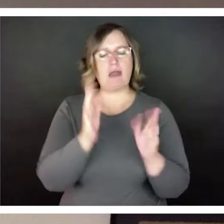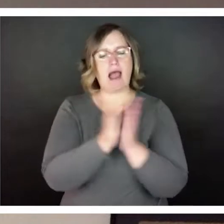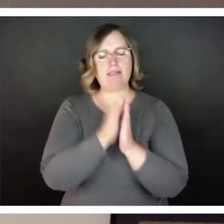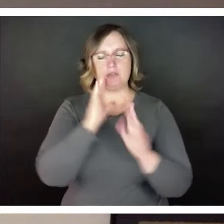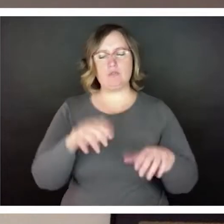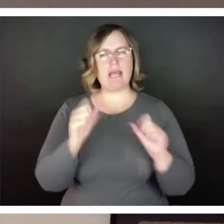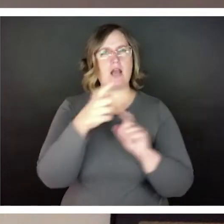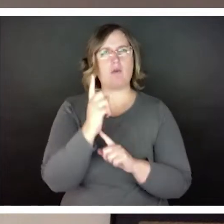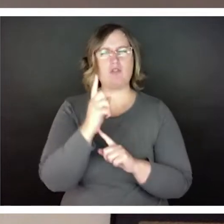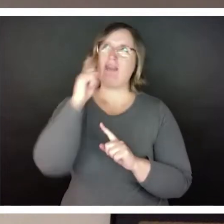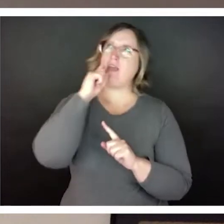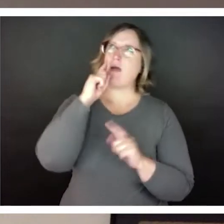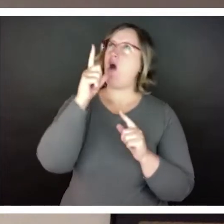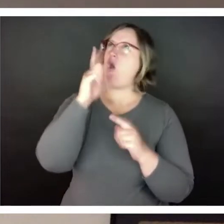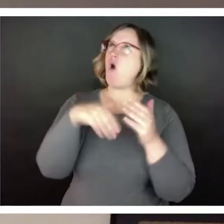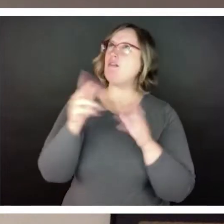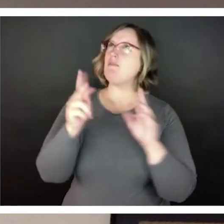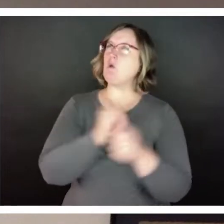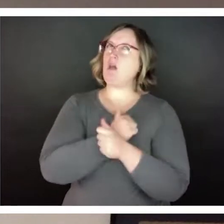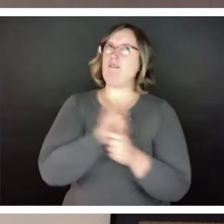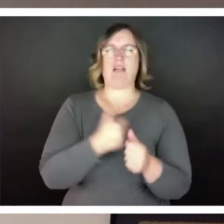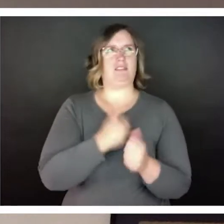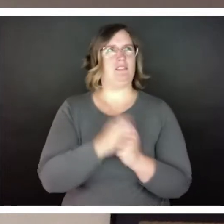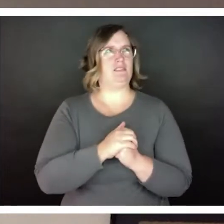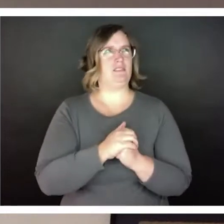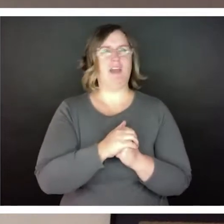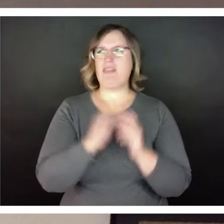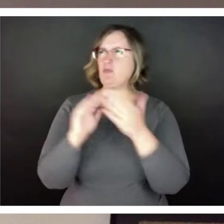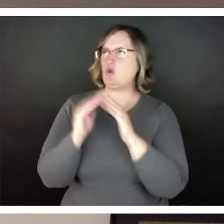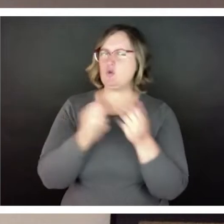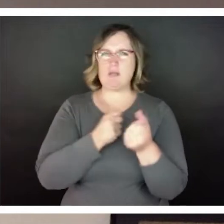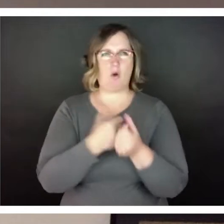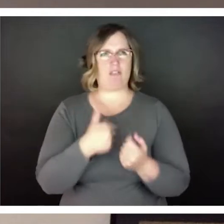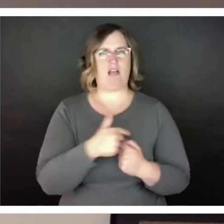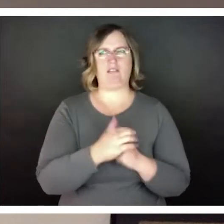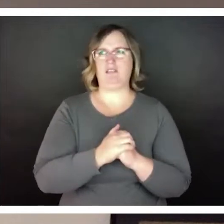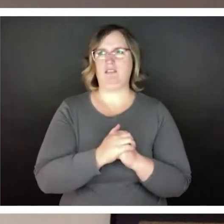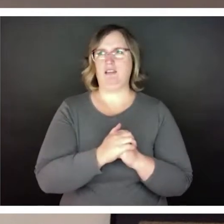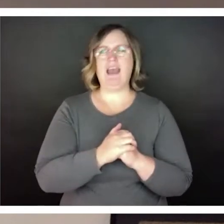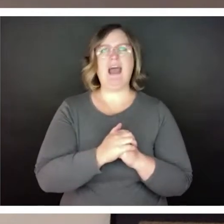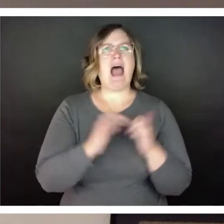who had loved us into existence, the community who supports us enabled us to get to this finish line